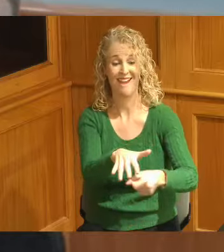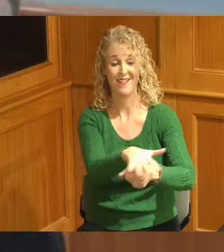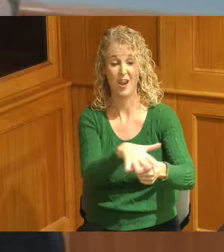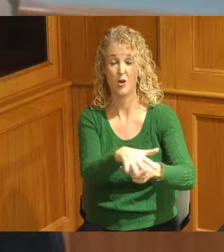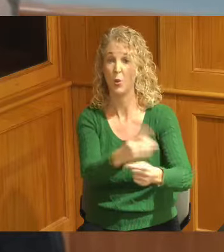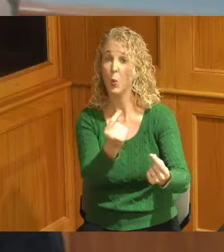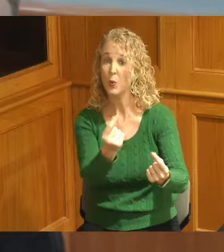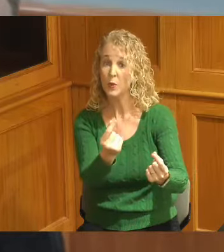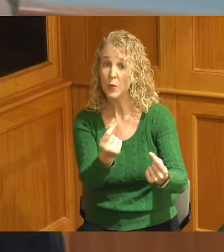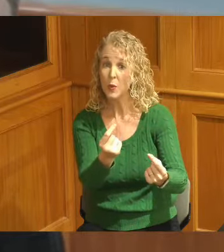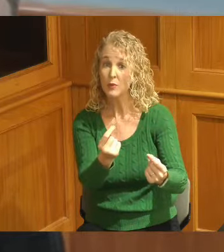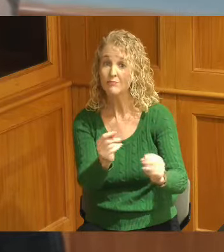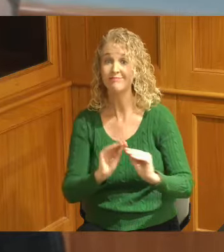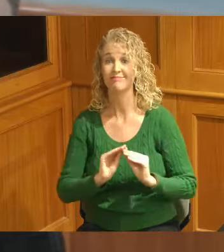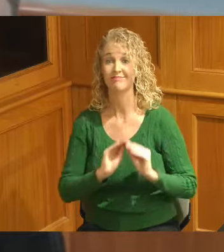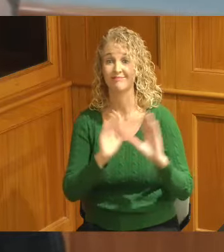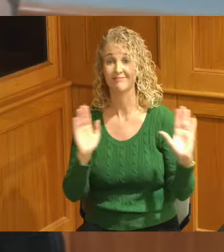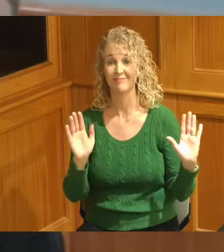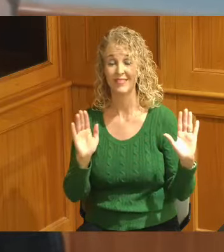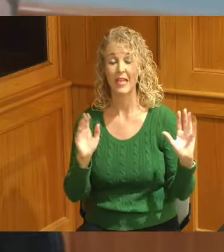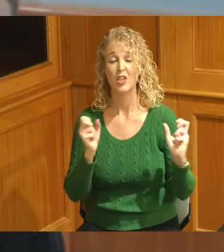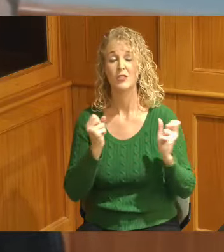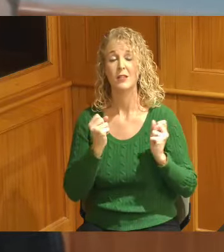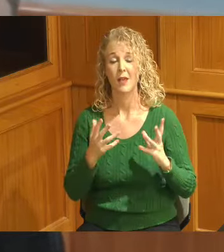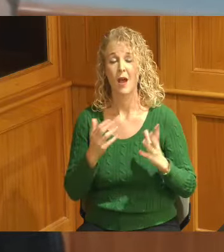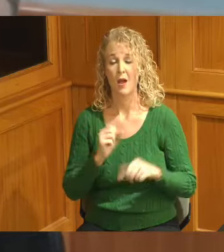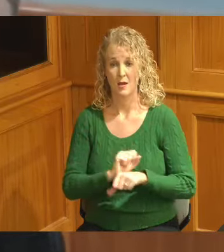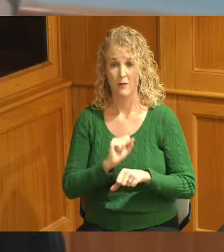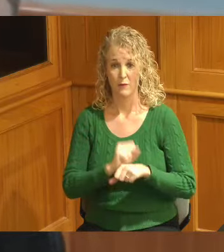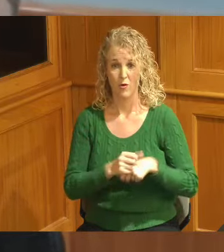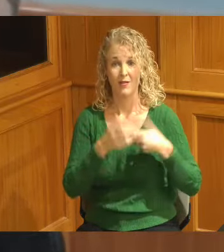to be transparent with you, it still has a long way to go after this, but this will be,